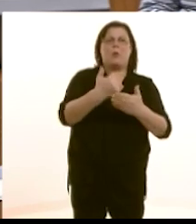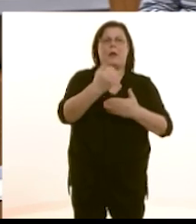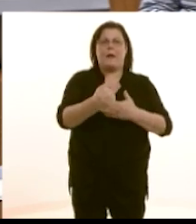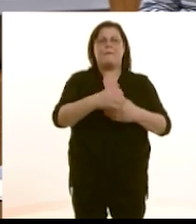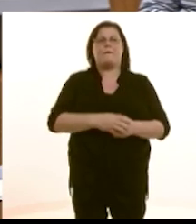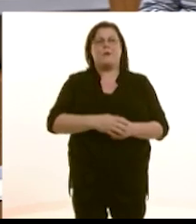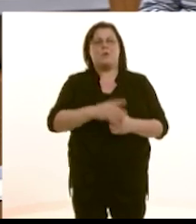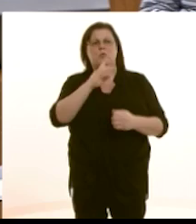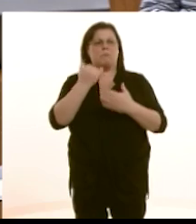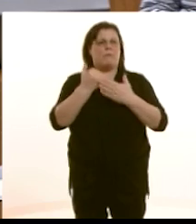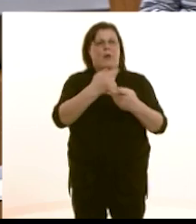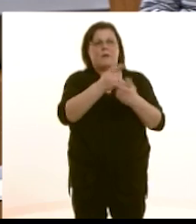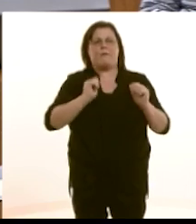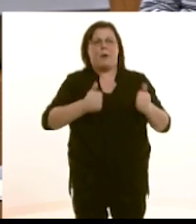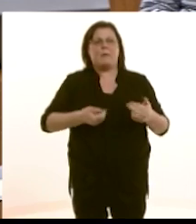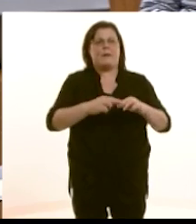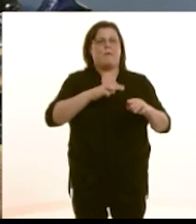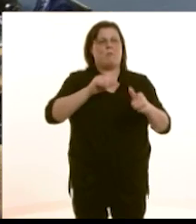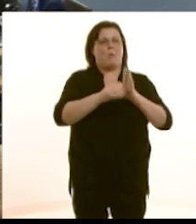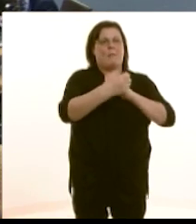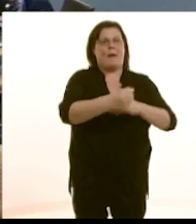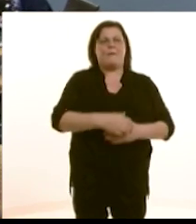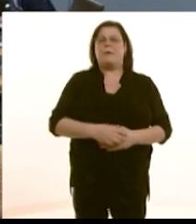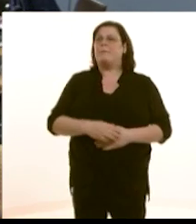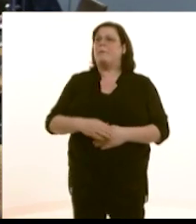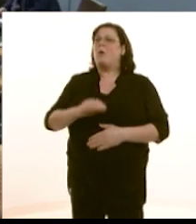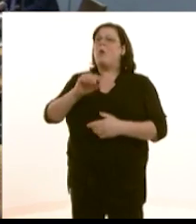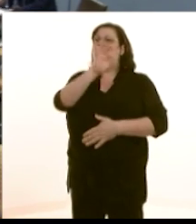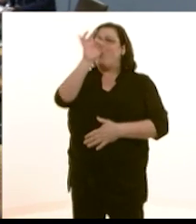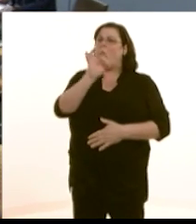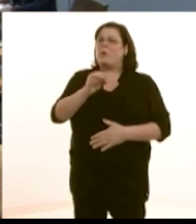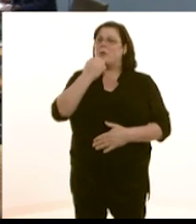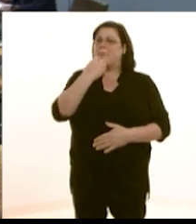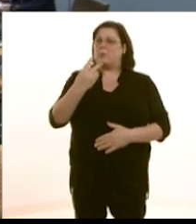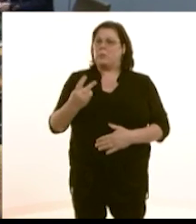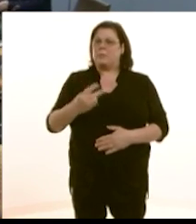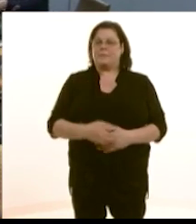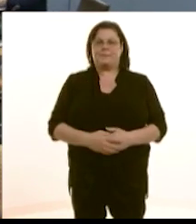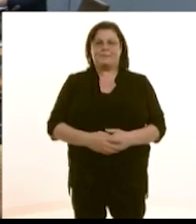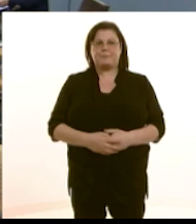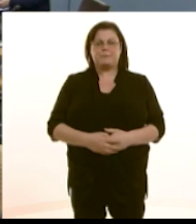these matters as well. Altaf Hussain: 2. Beth yw cynlluniau Llywodraeth